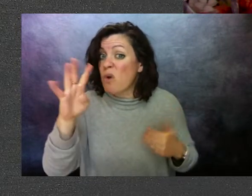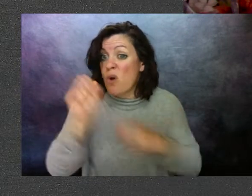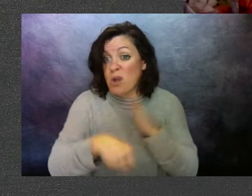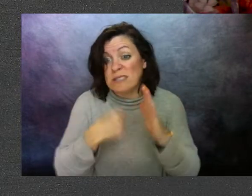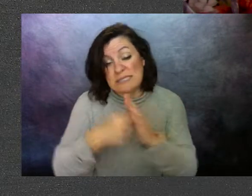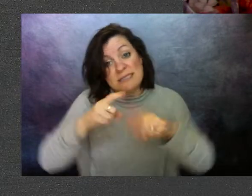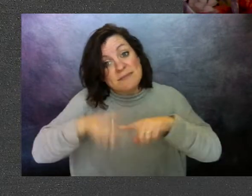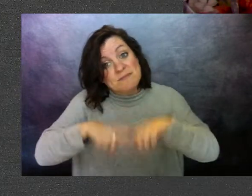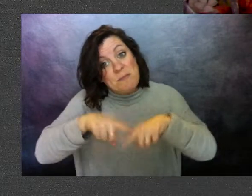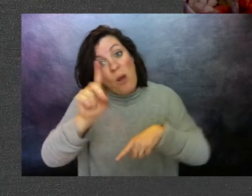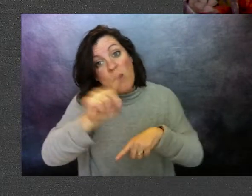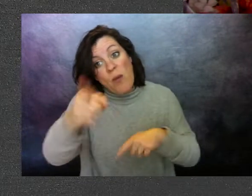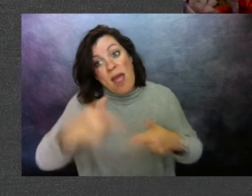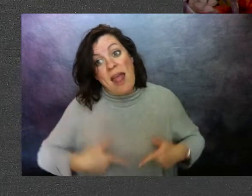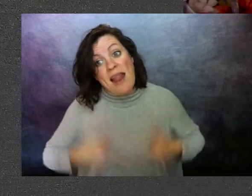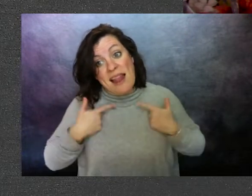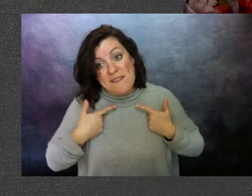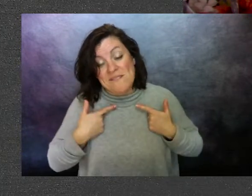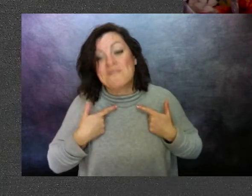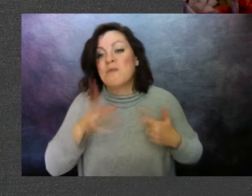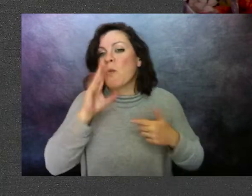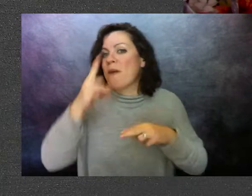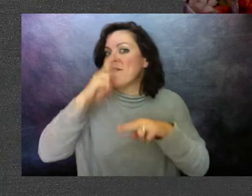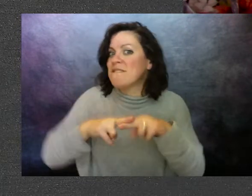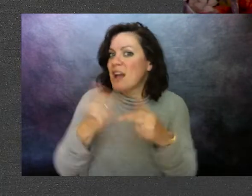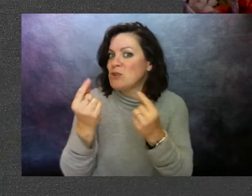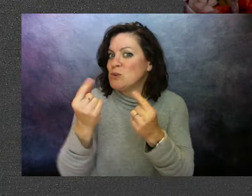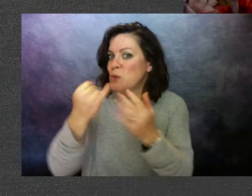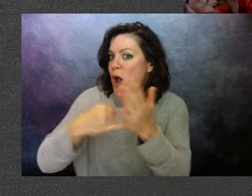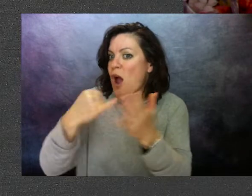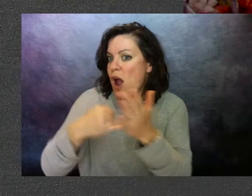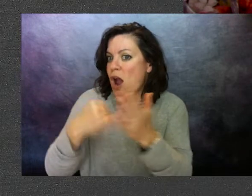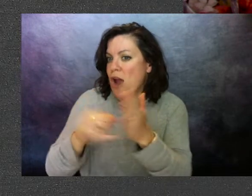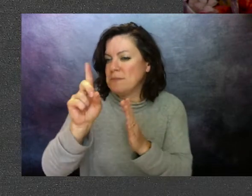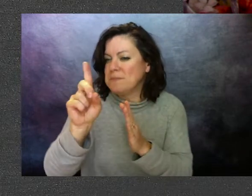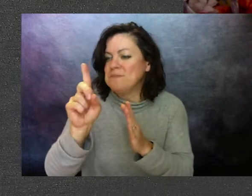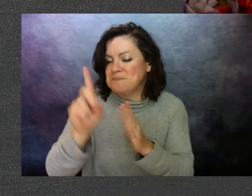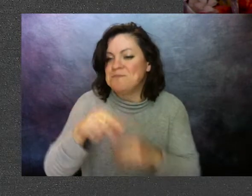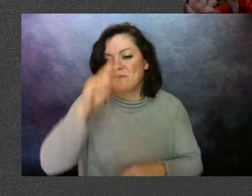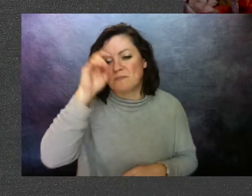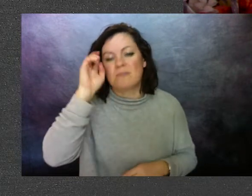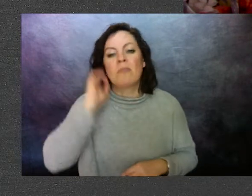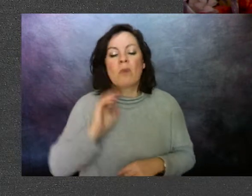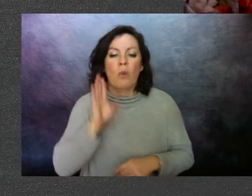That was a pretty fun activity, I hope you enjoyed it. Our next thing, we are going to be doing a craft today,